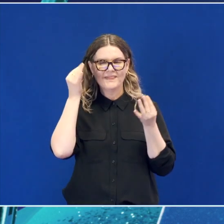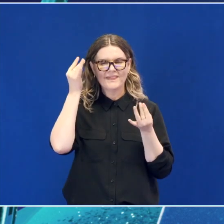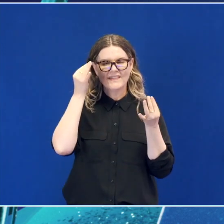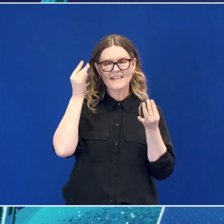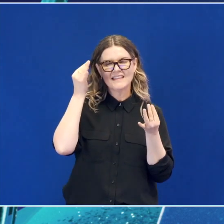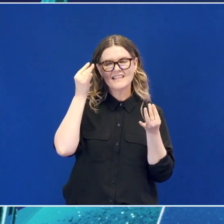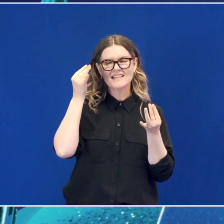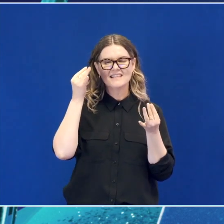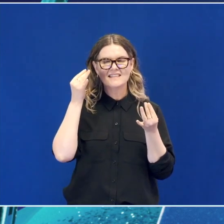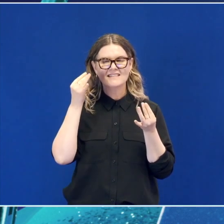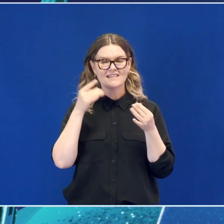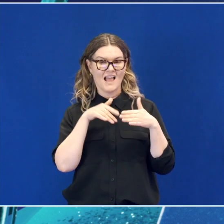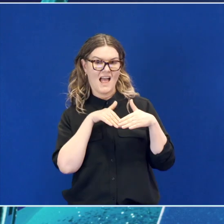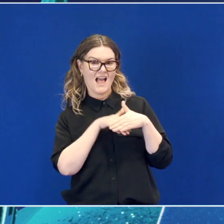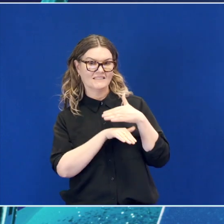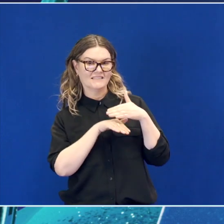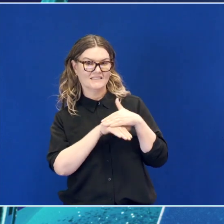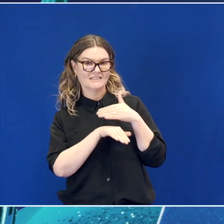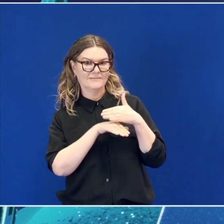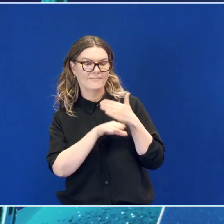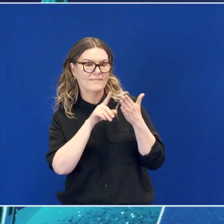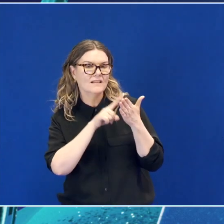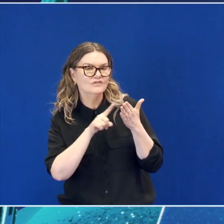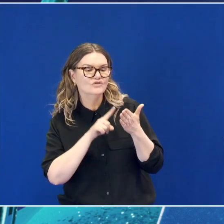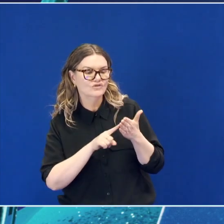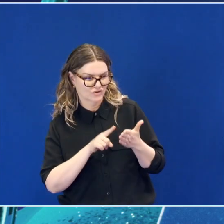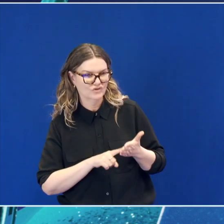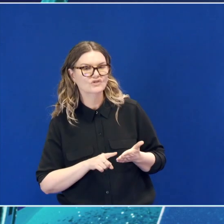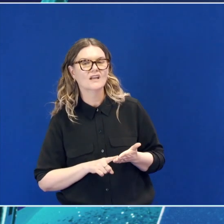and support accessible use.